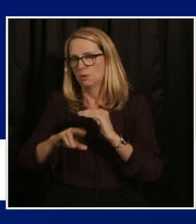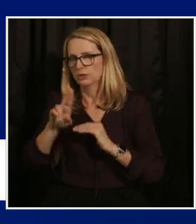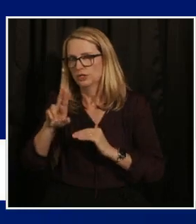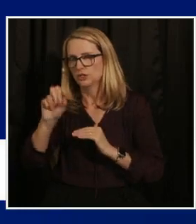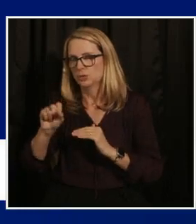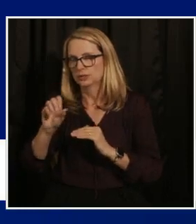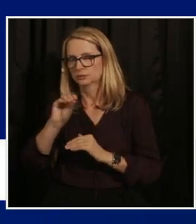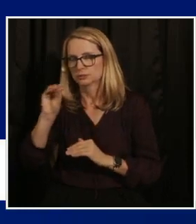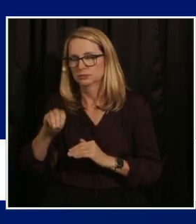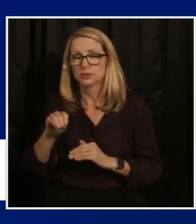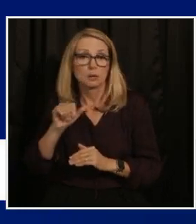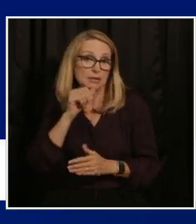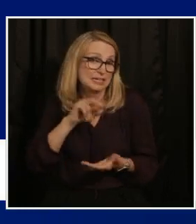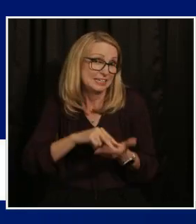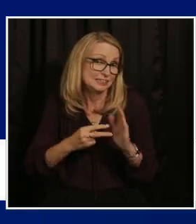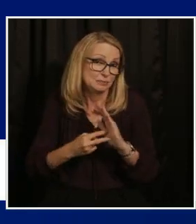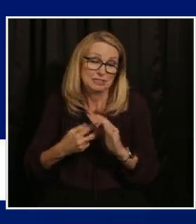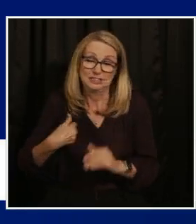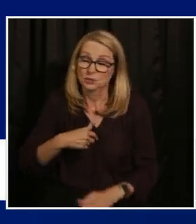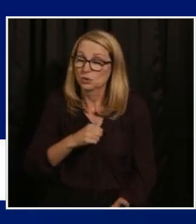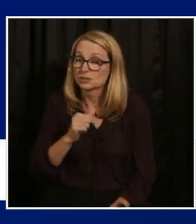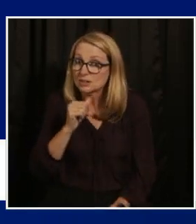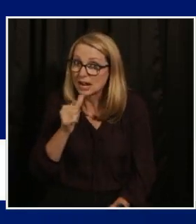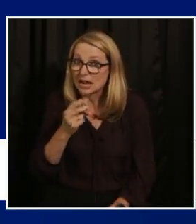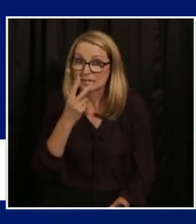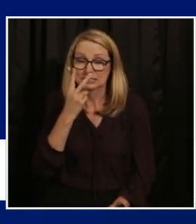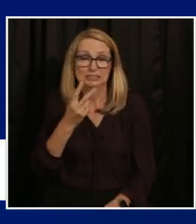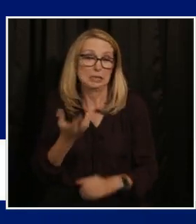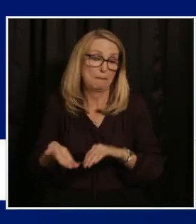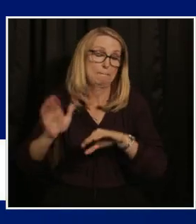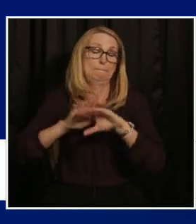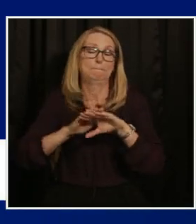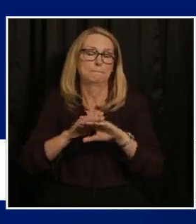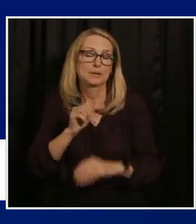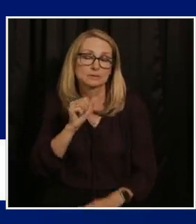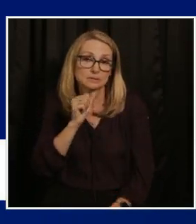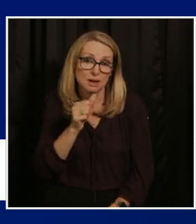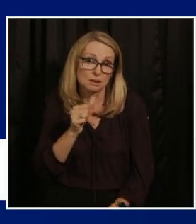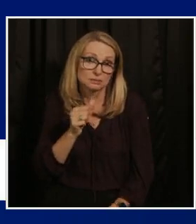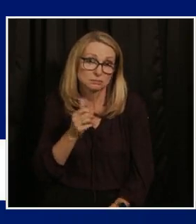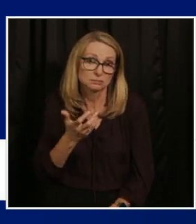potentially seeing potential rapid increases in hospitalizations i do also want to highlight the